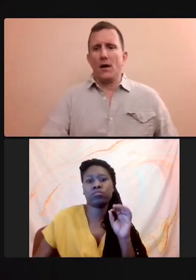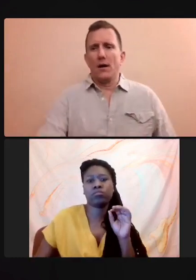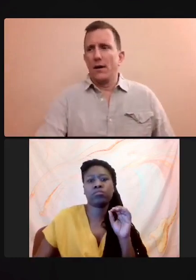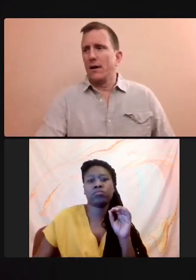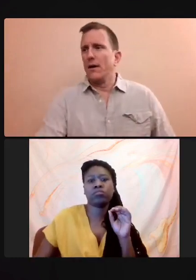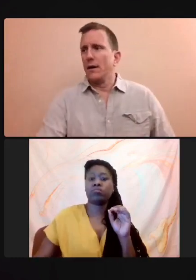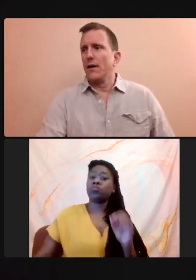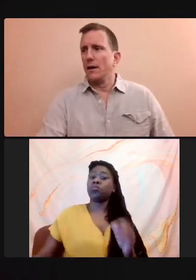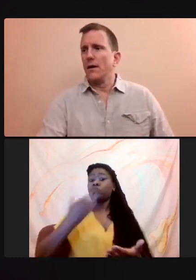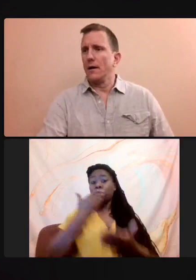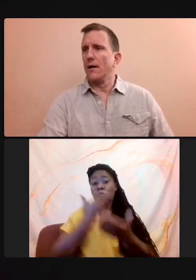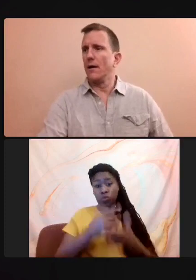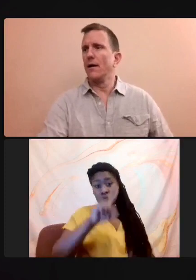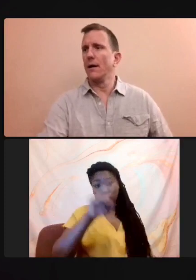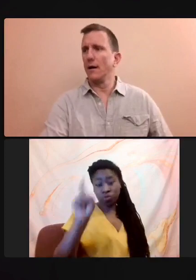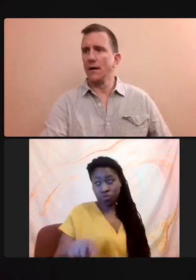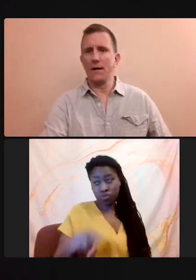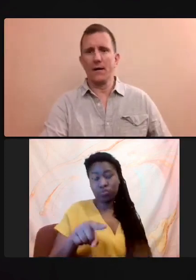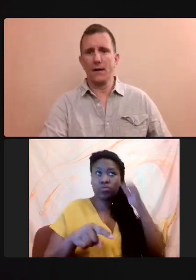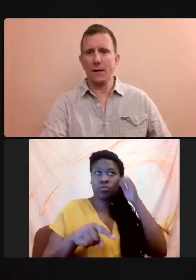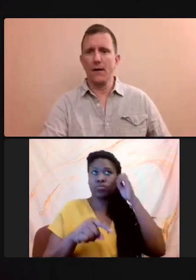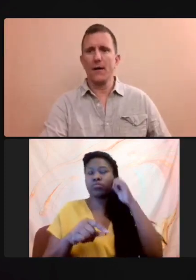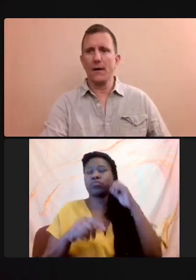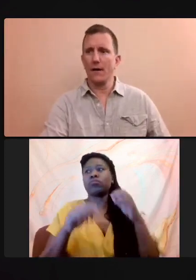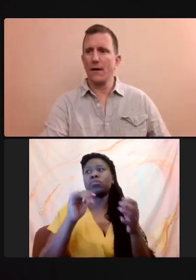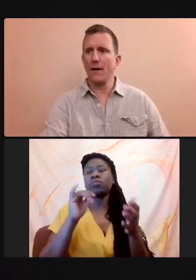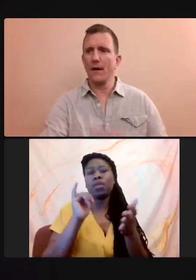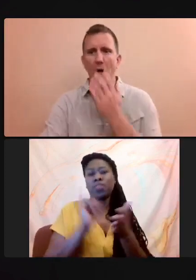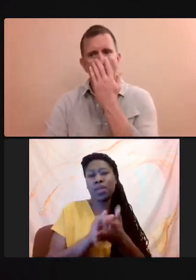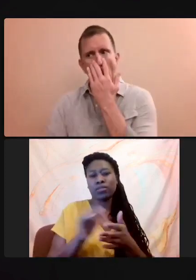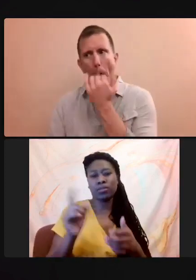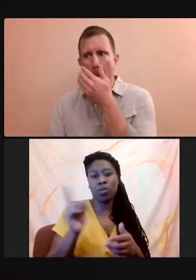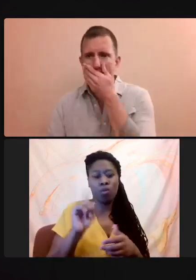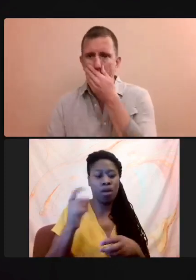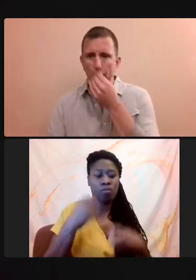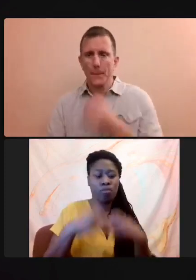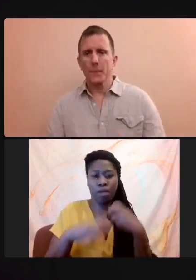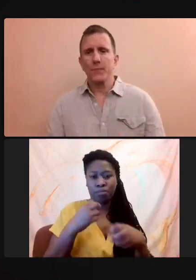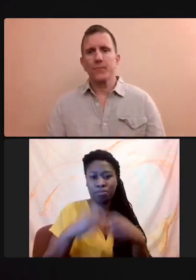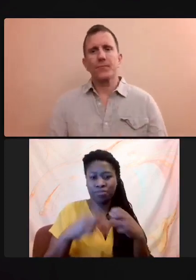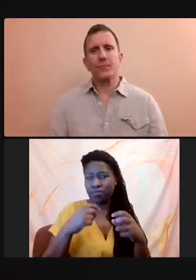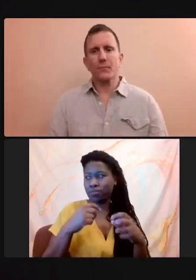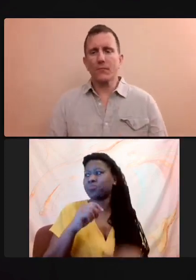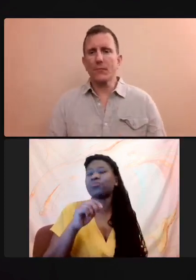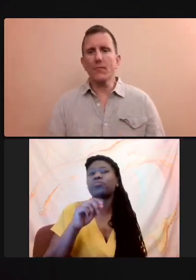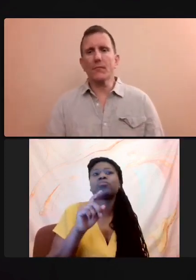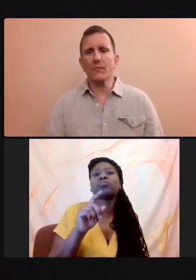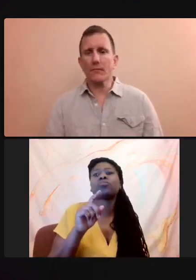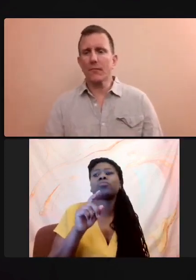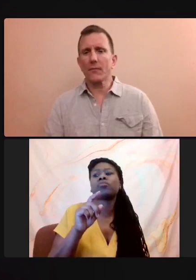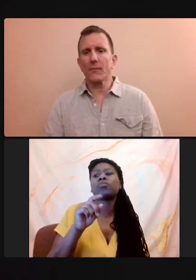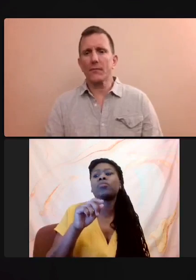by teaching the wrong information. So that's where my concern about choosing a deaf